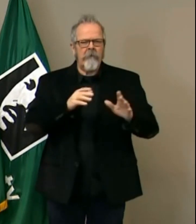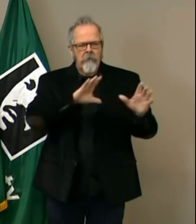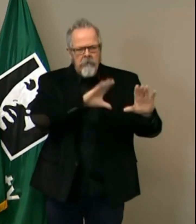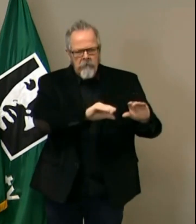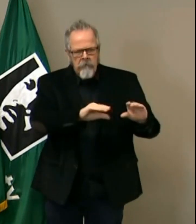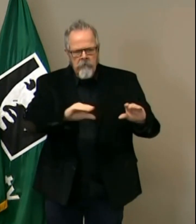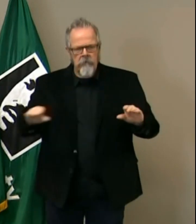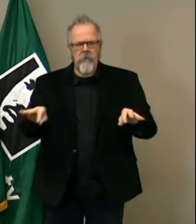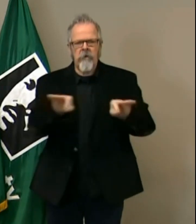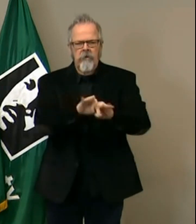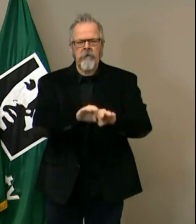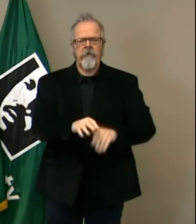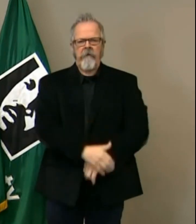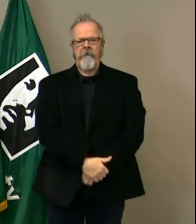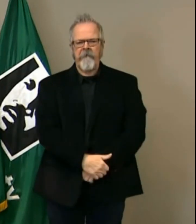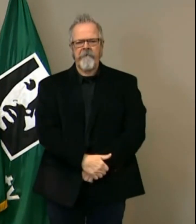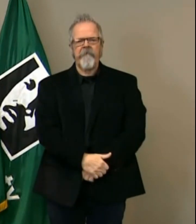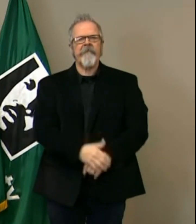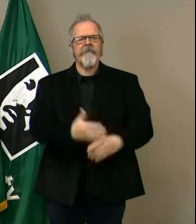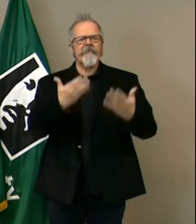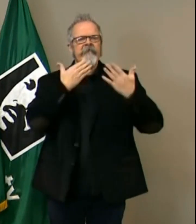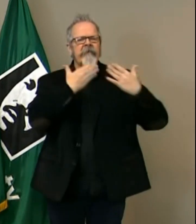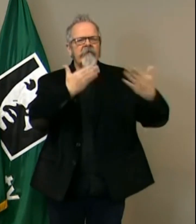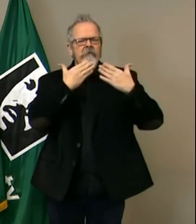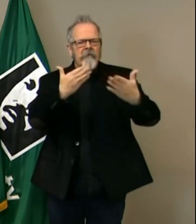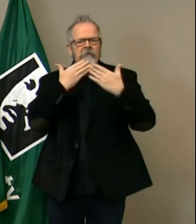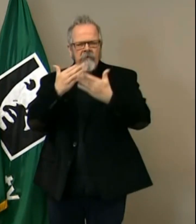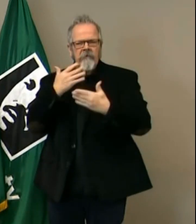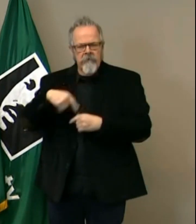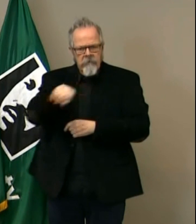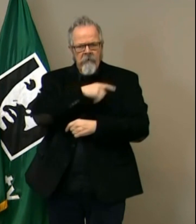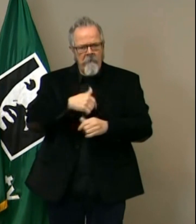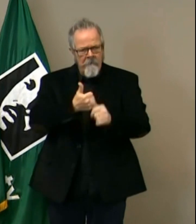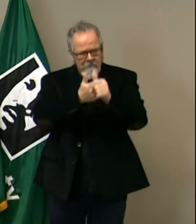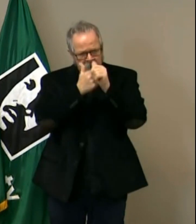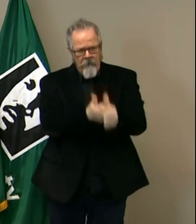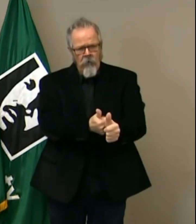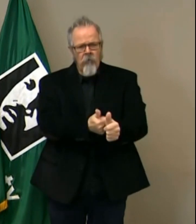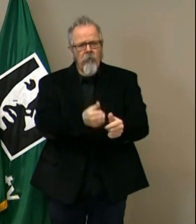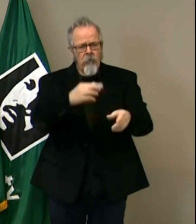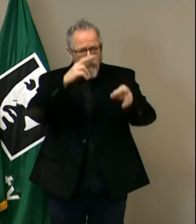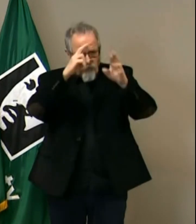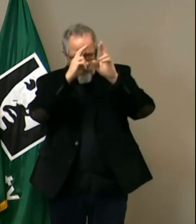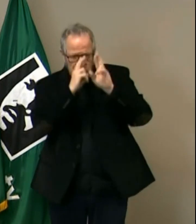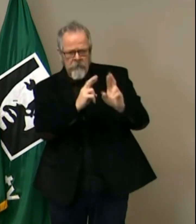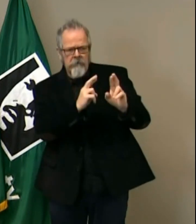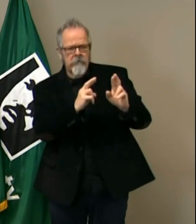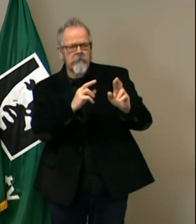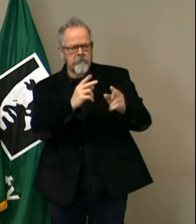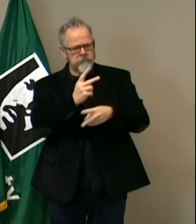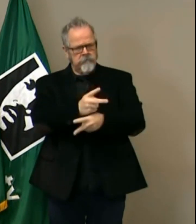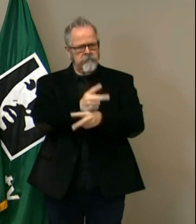their families and the well-being of their neighbors but it was clear to me